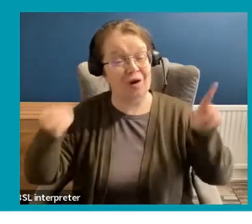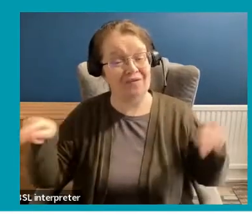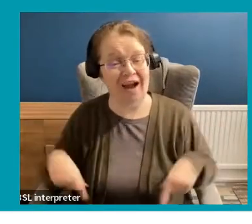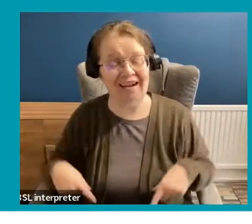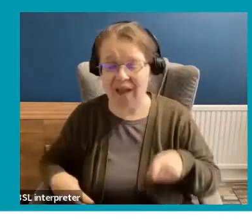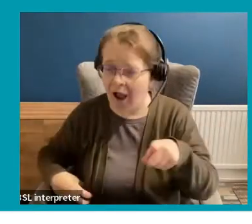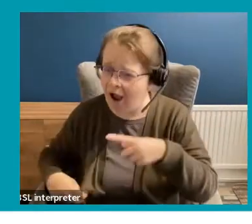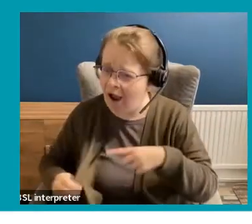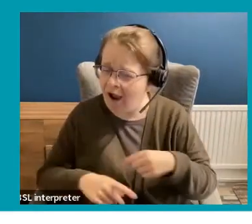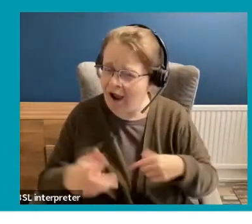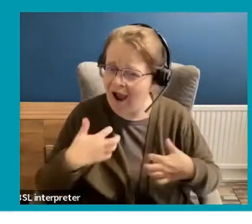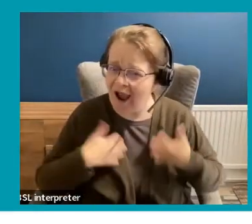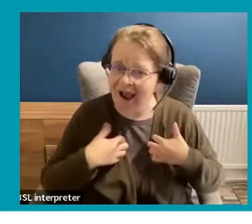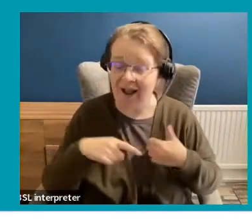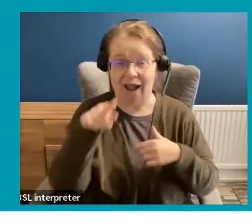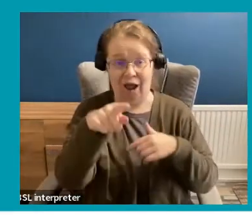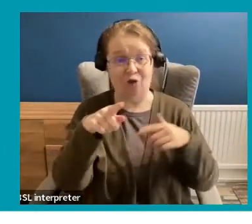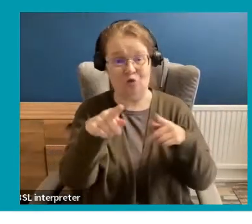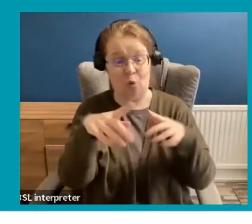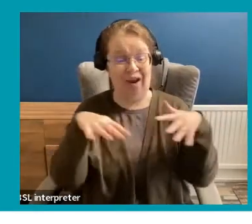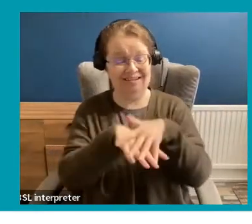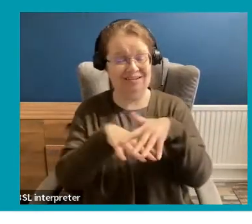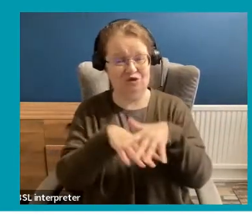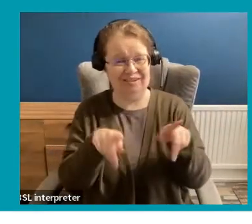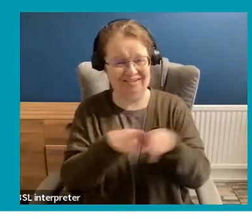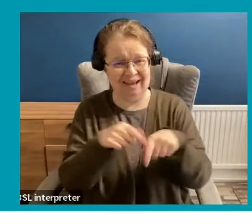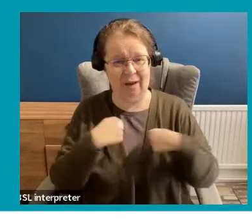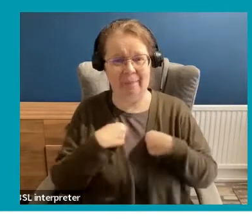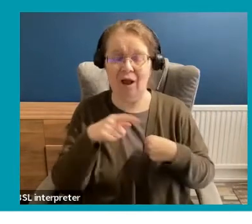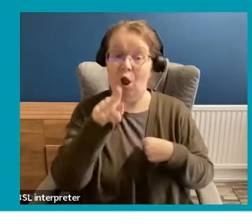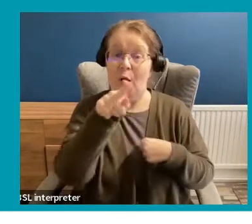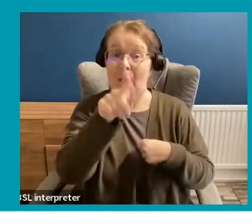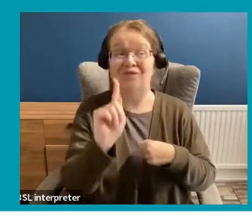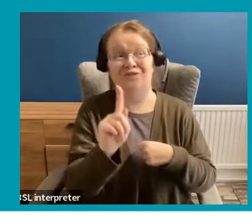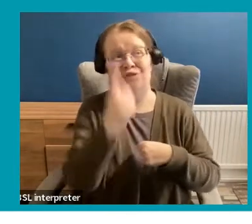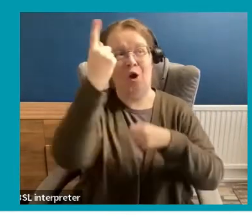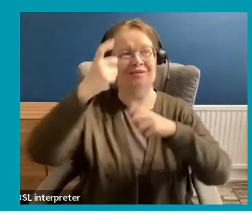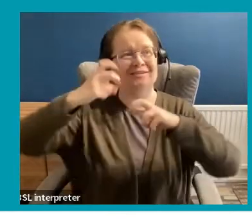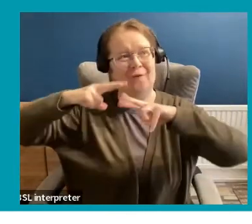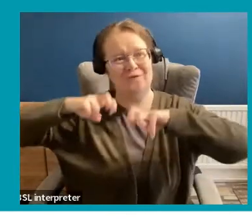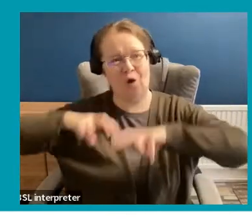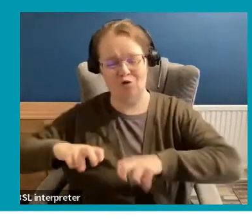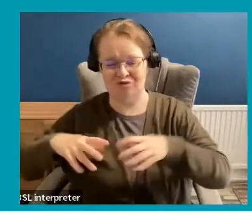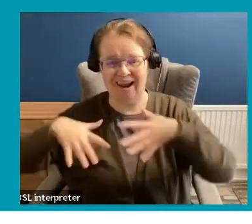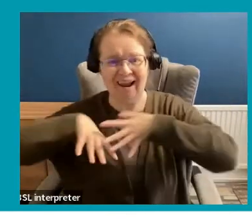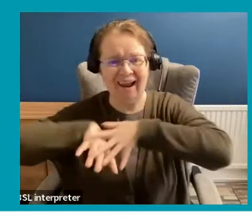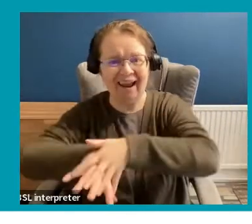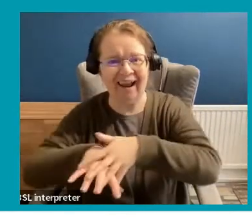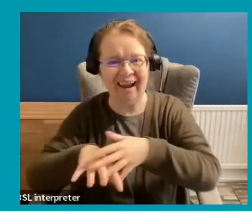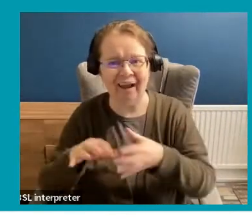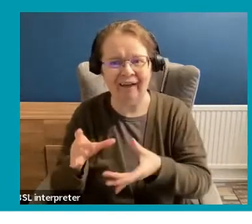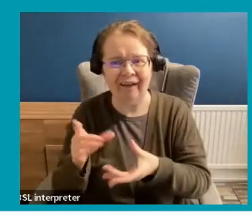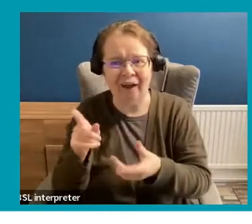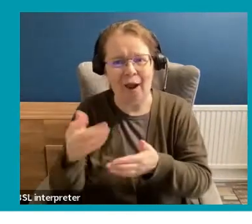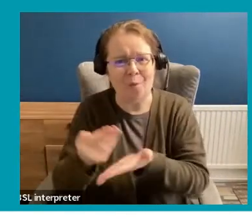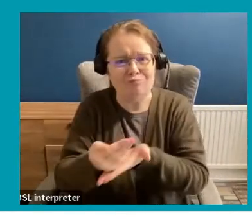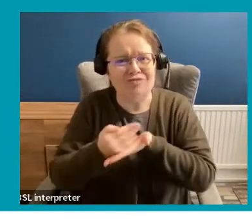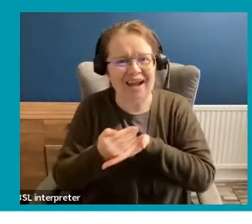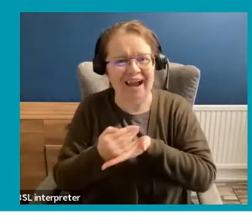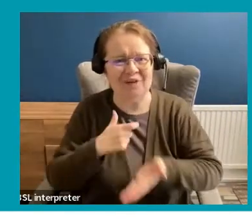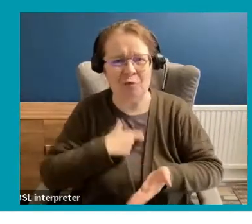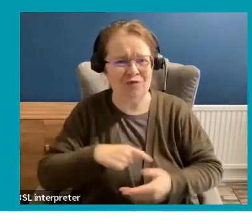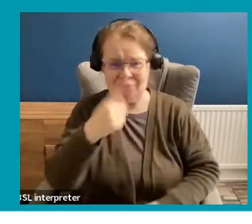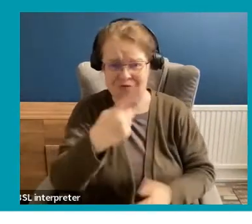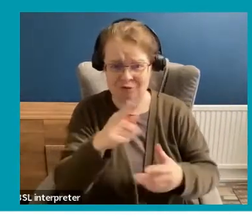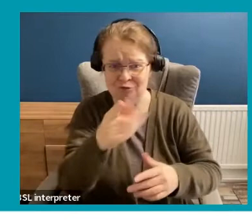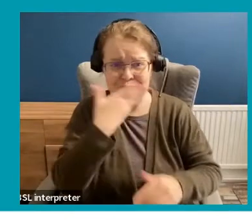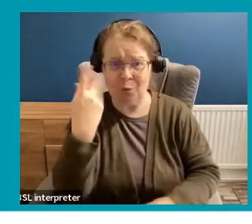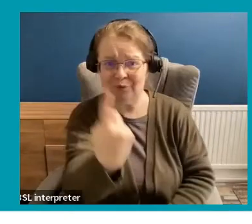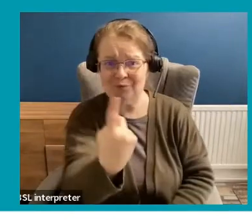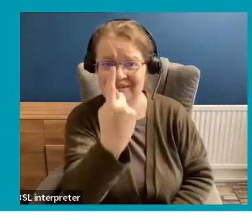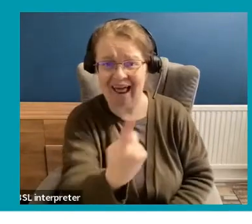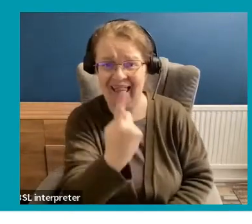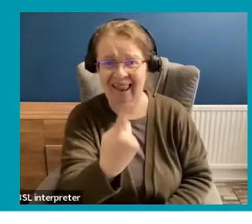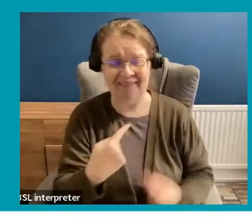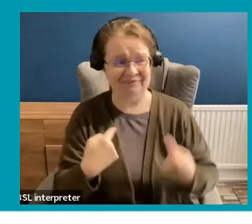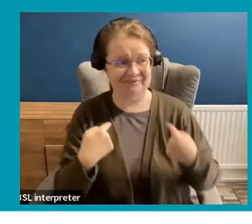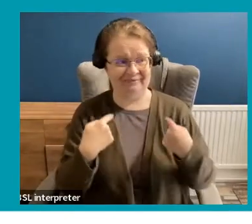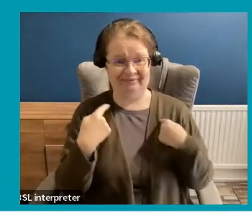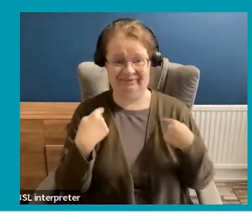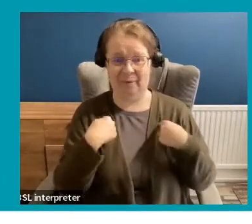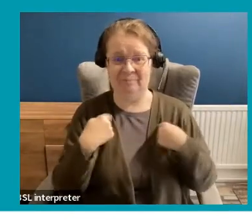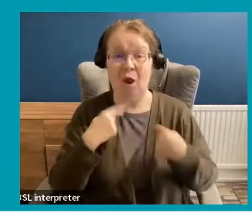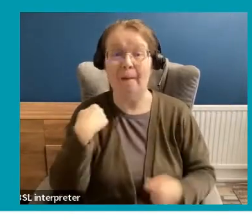It was your first four-way into inclusion, race was my first interest.